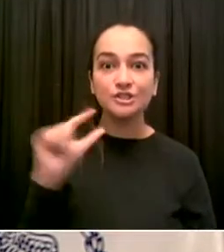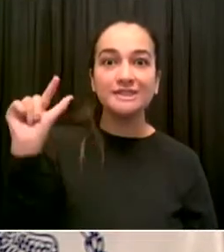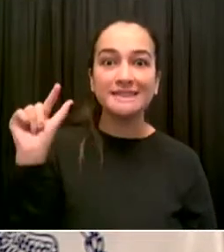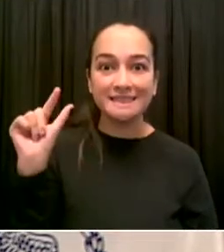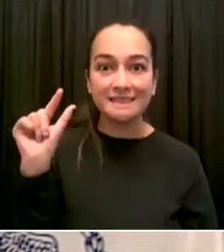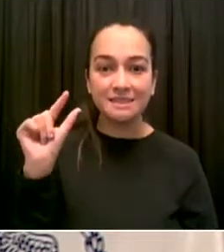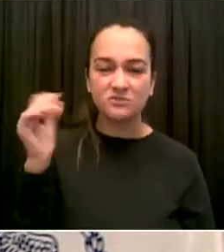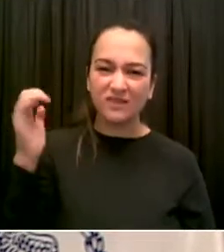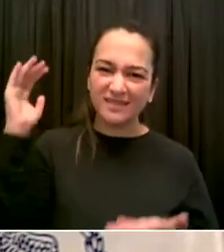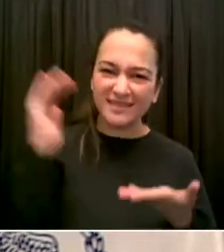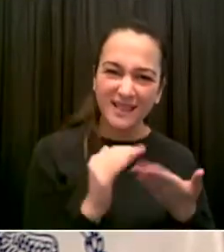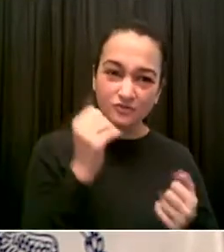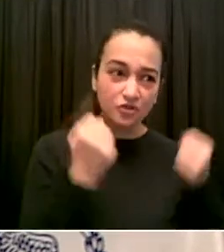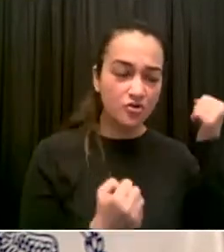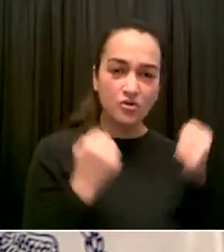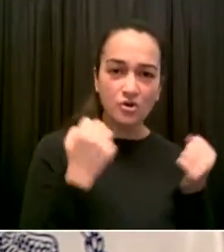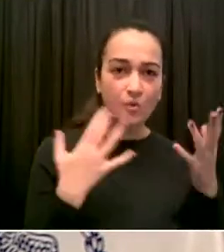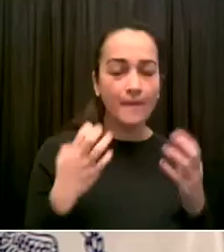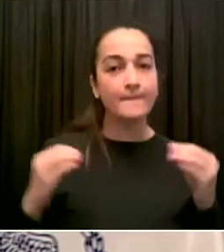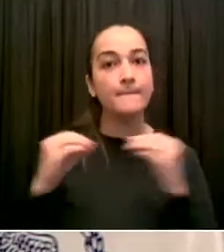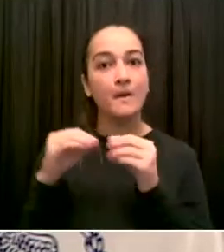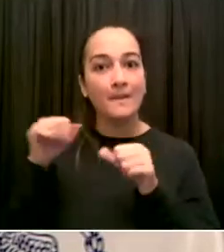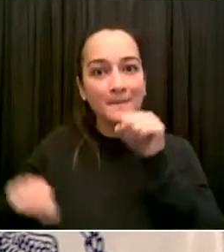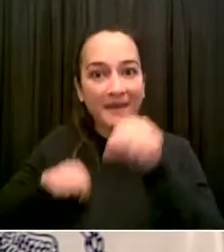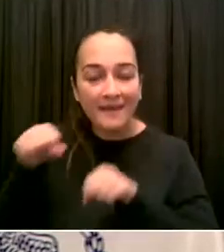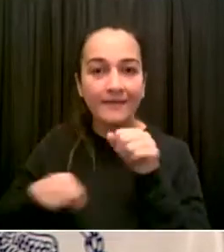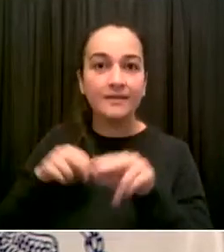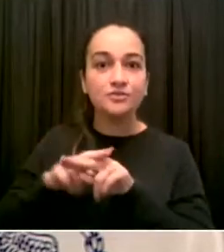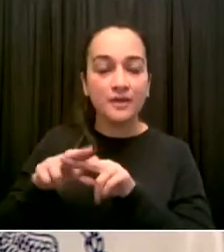COMEBACK. CRUCIAL TO OUR COMEBACK AM A